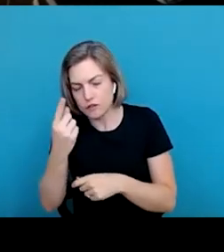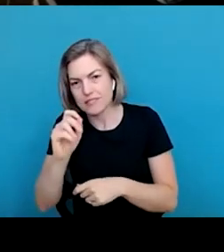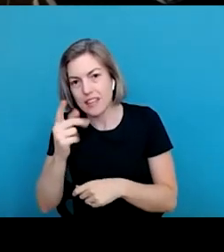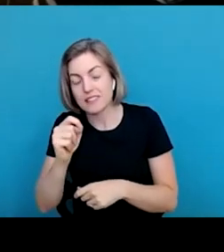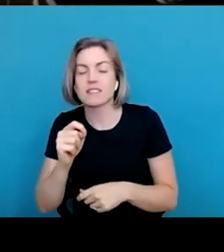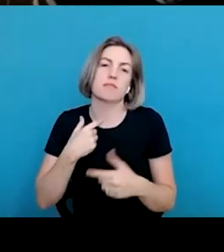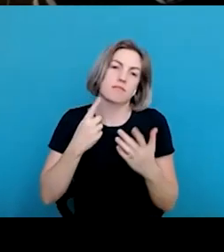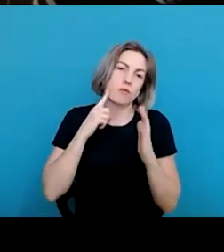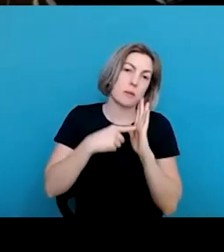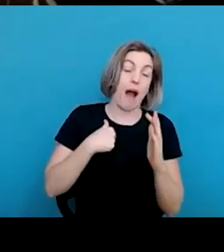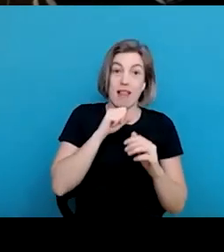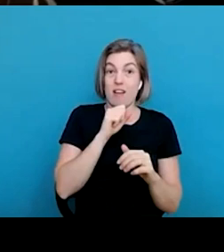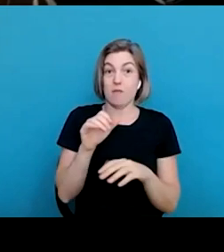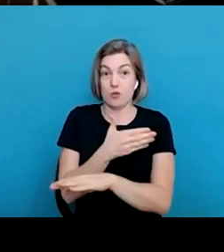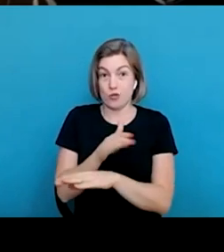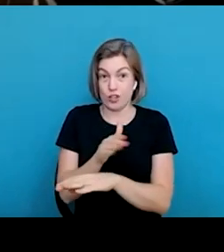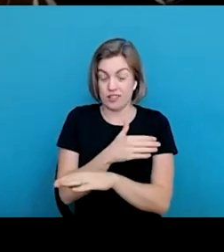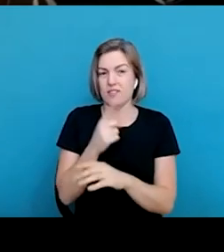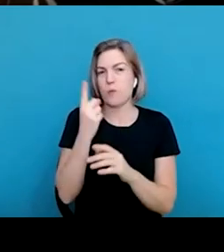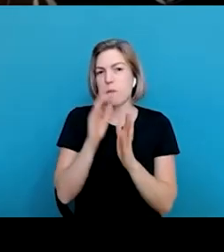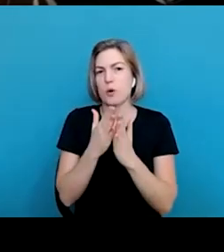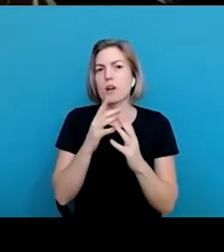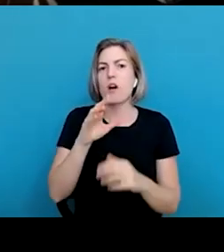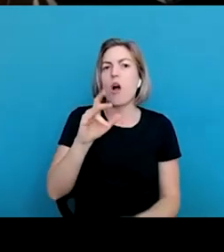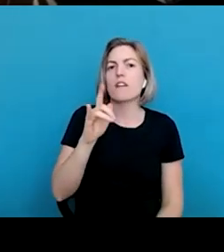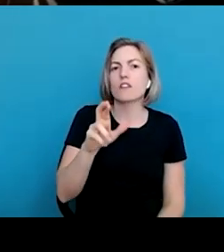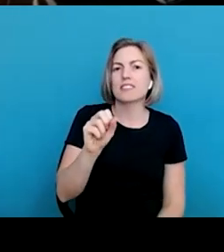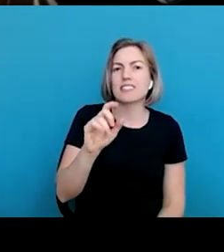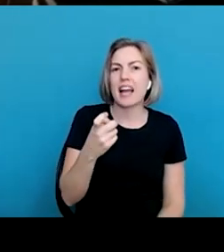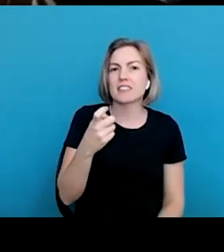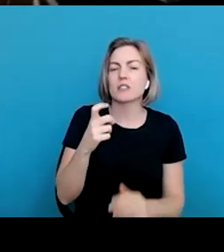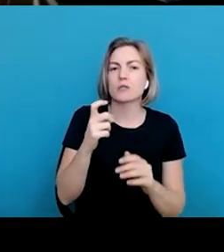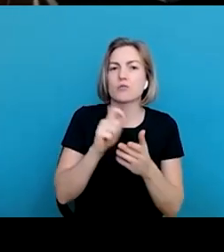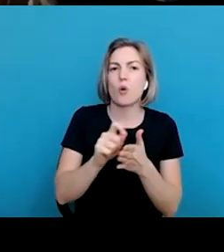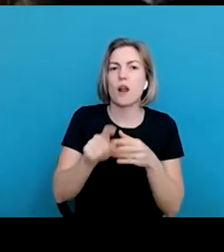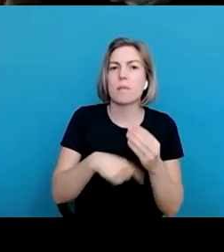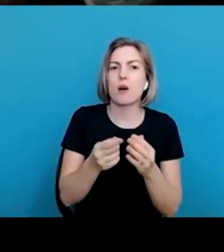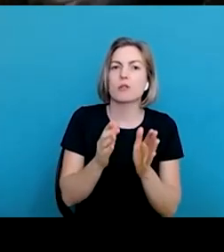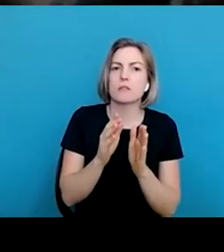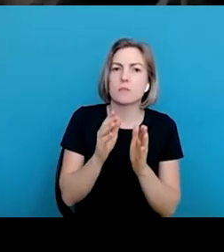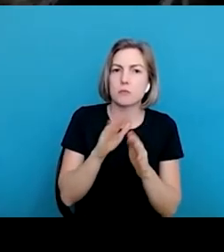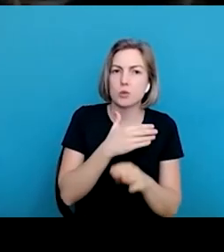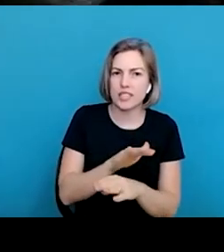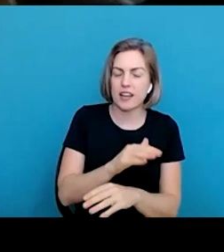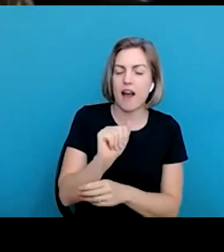I think about the book that Oliver Sacks wrote about music, Musicophilia and the kinds of things you can